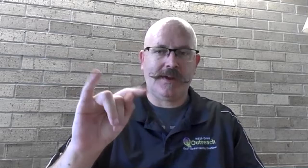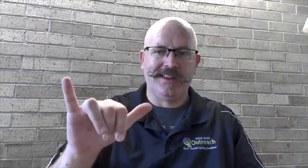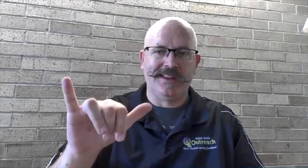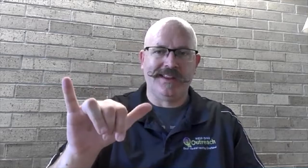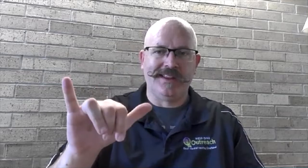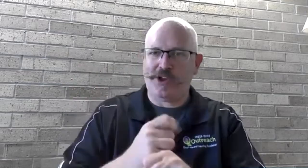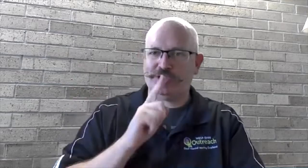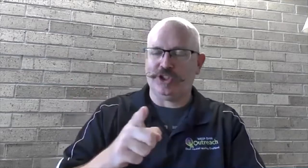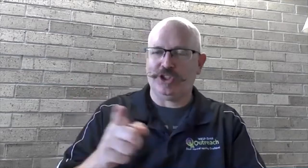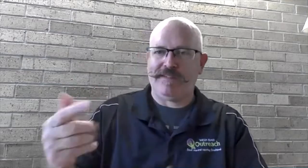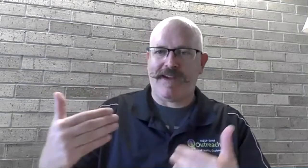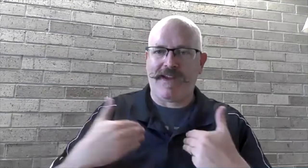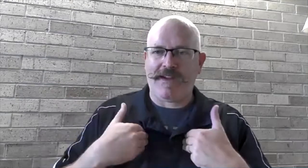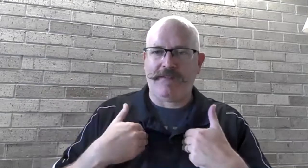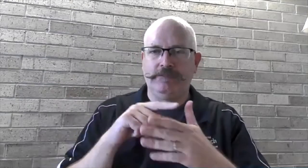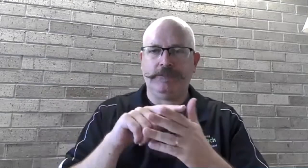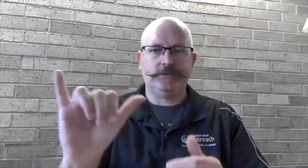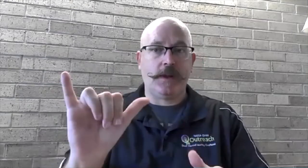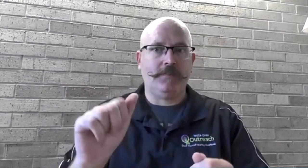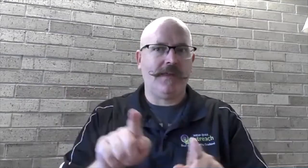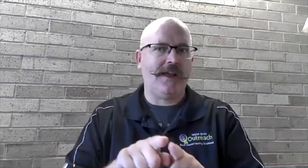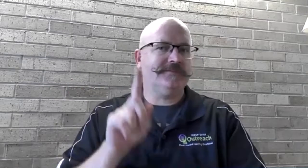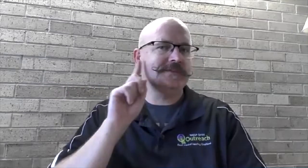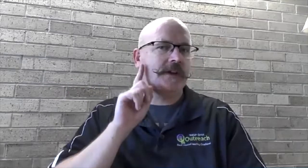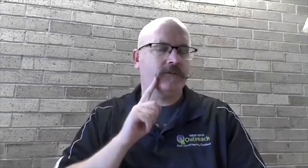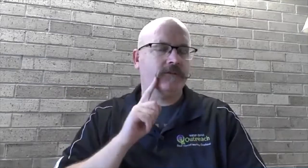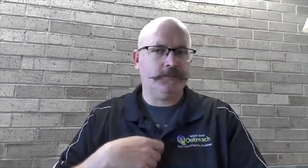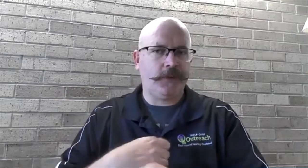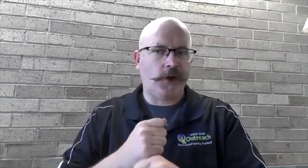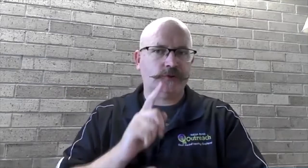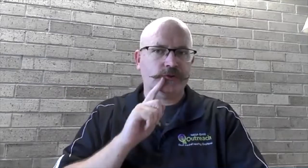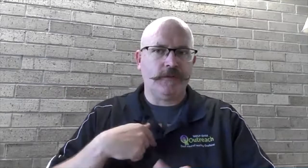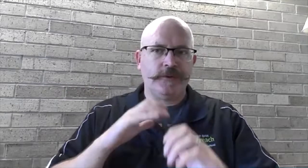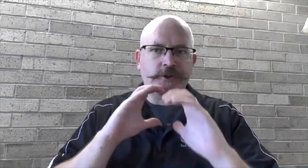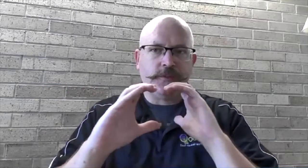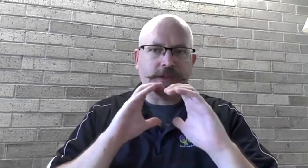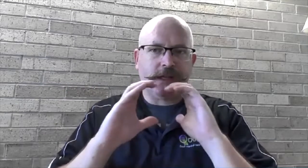(Scott) Visual accessibility is so important. I agree with you. It's the same for deaf people. We want to make